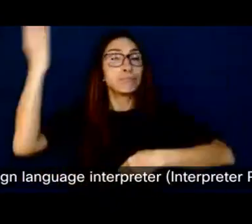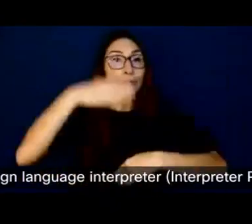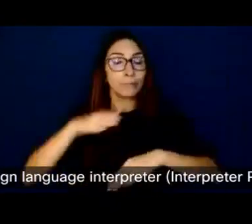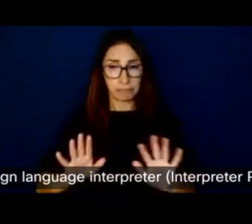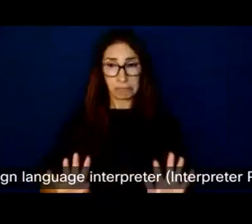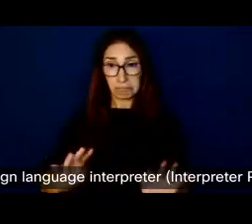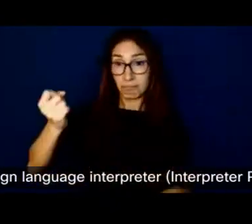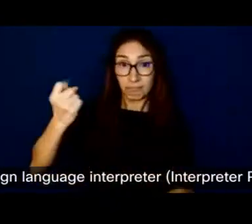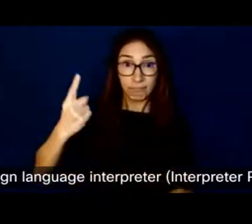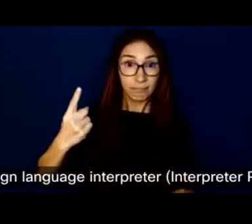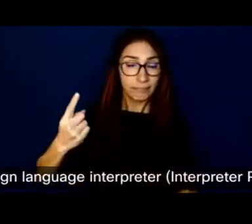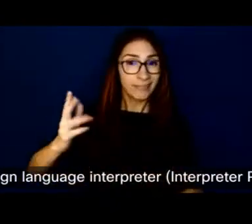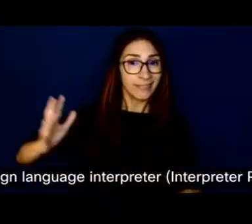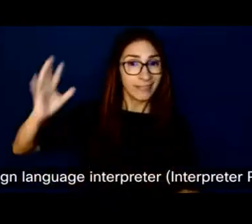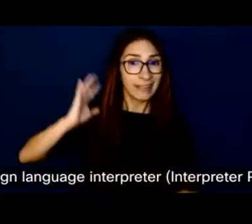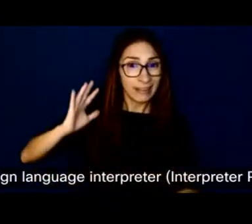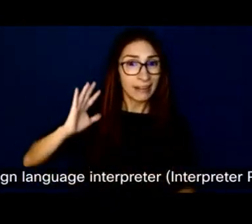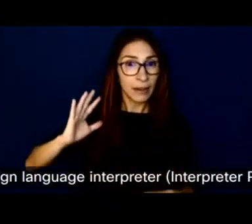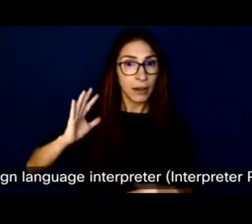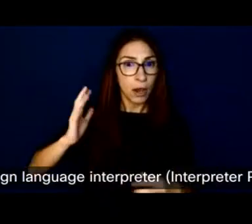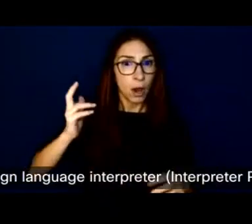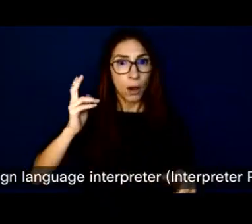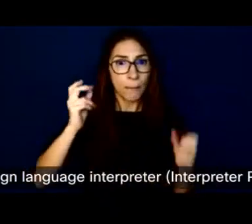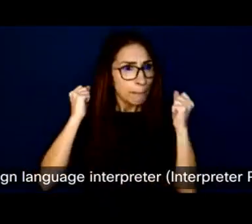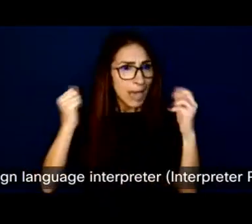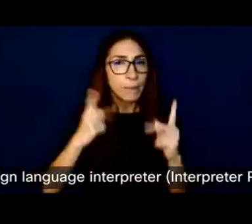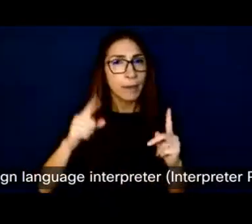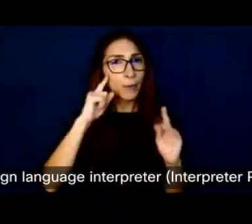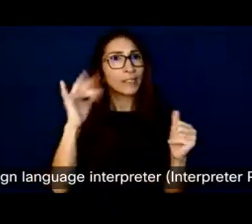people did not expect to live more than a few years with HIV,